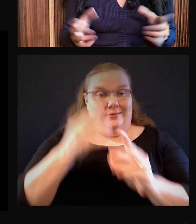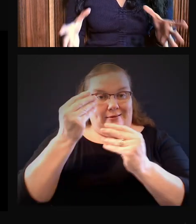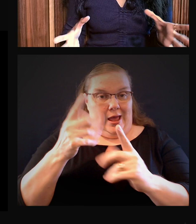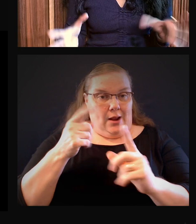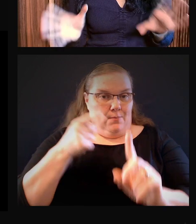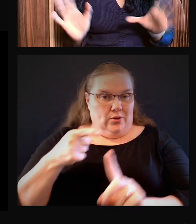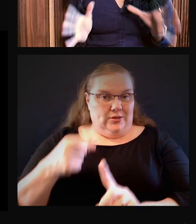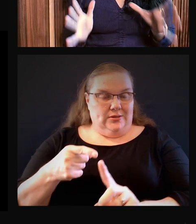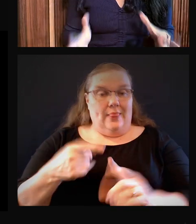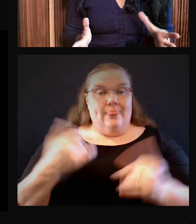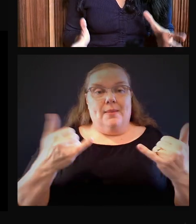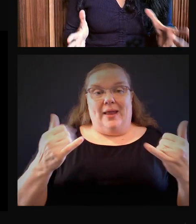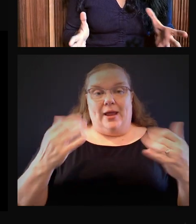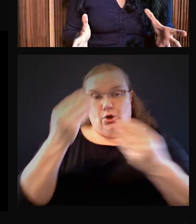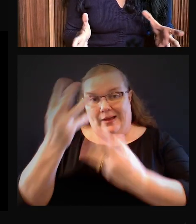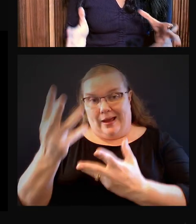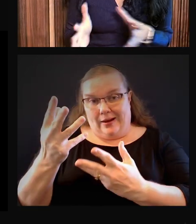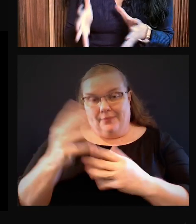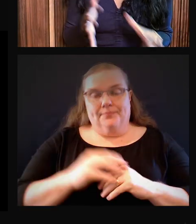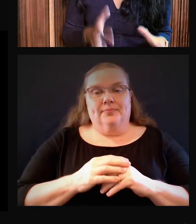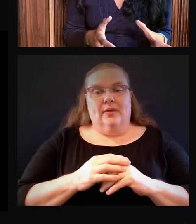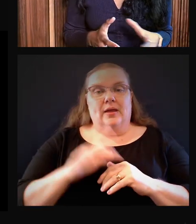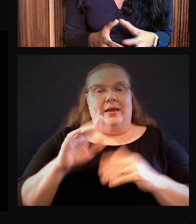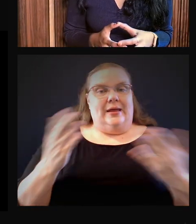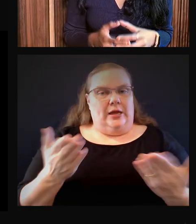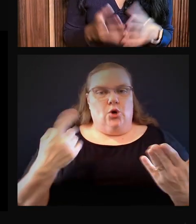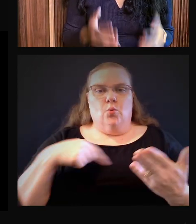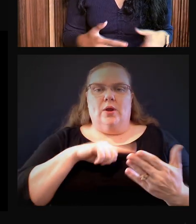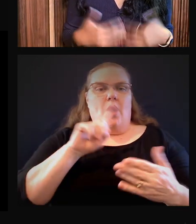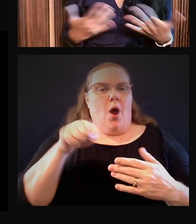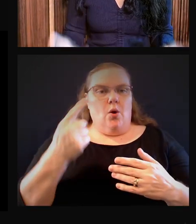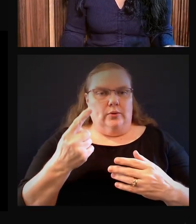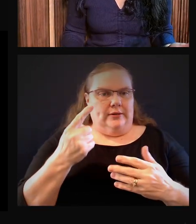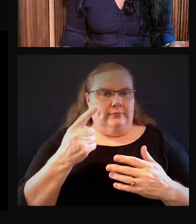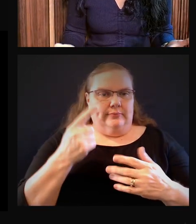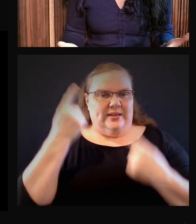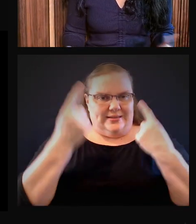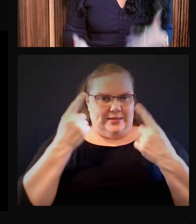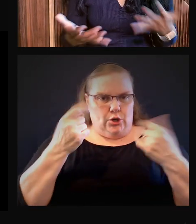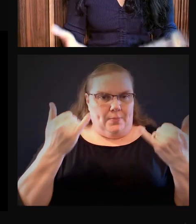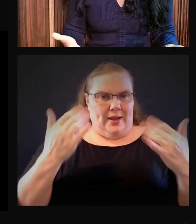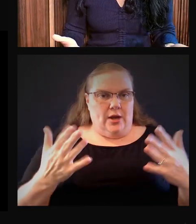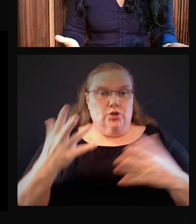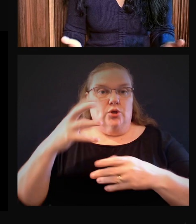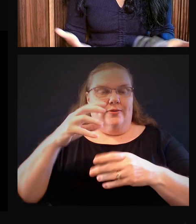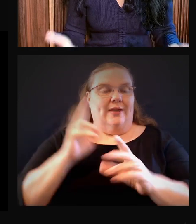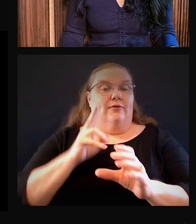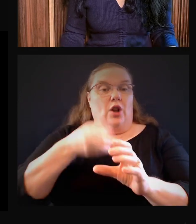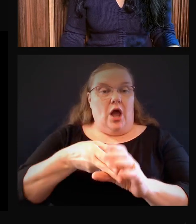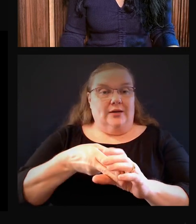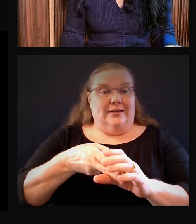Here, we only consider players who have logged in in the past seven days. This is what we call Active Players.